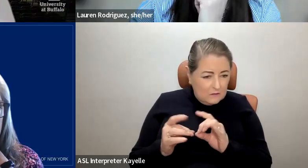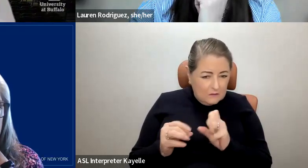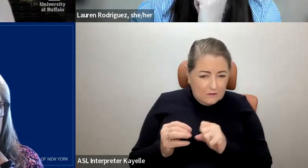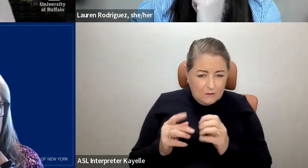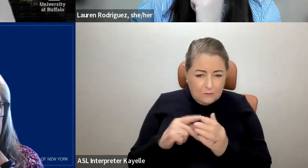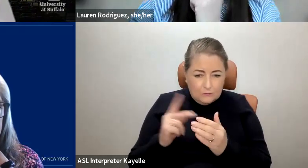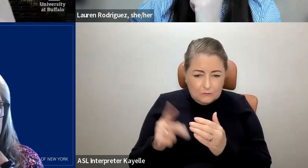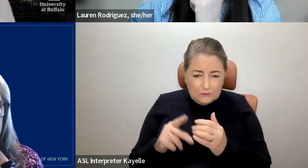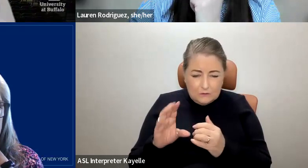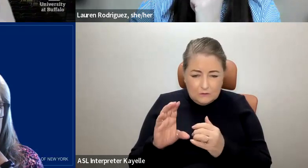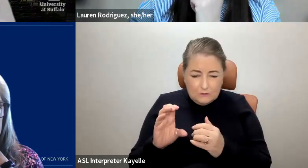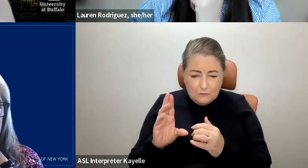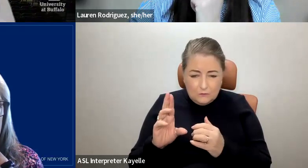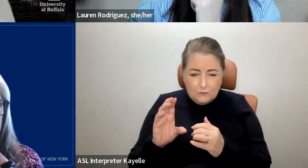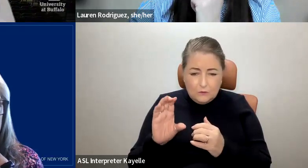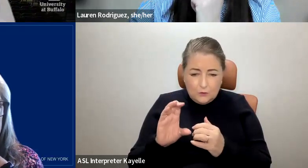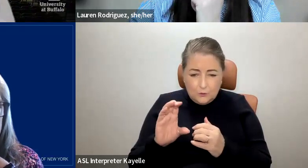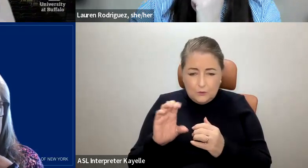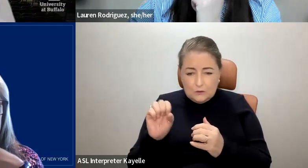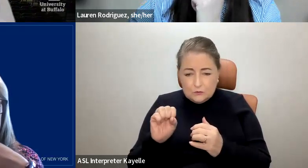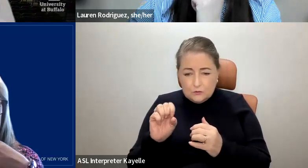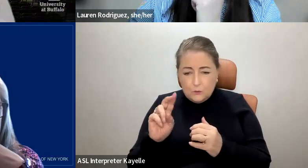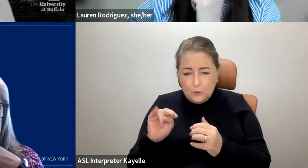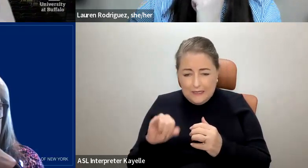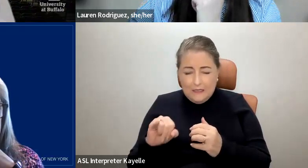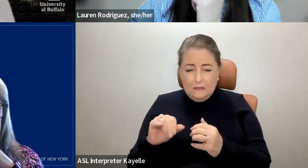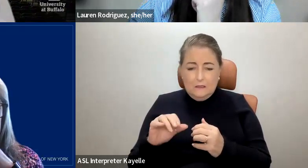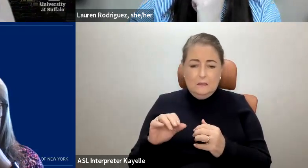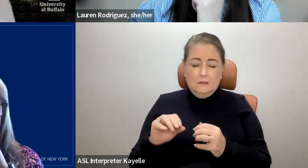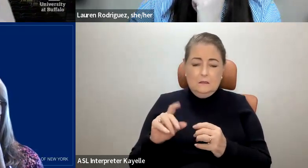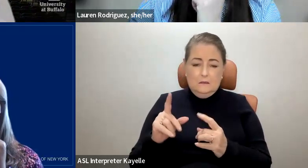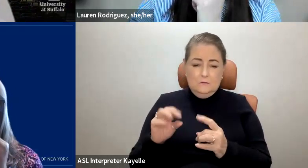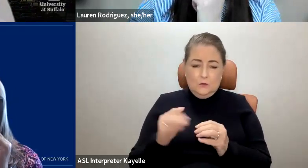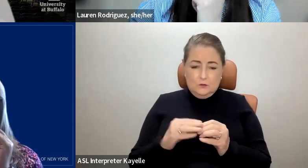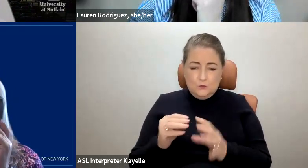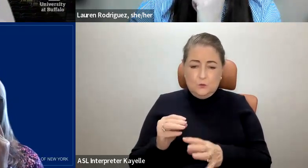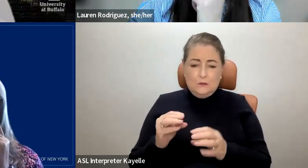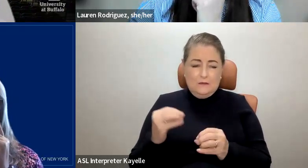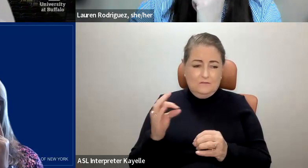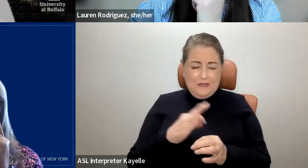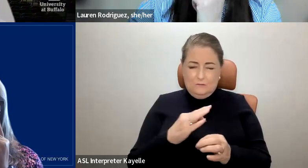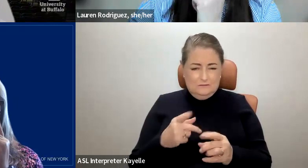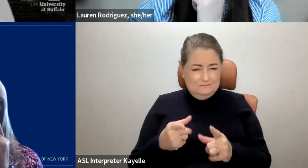CUNY SUNY schools? For students faculties? I'm not sure I, I